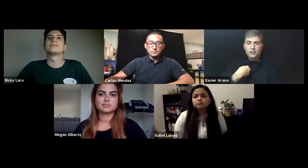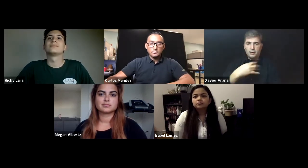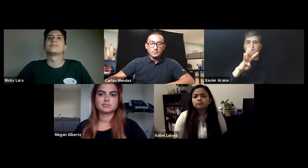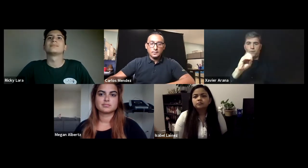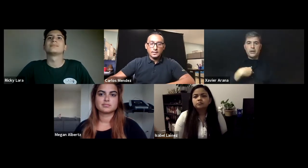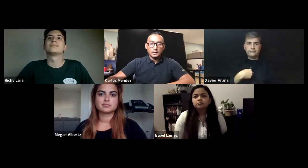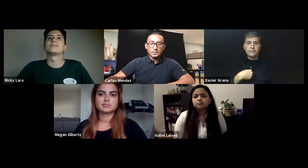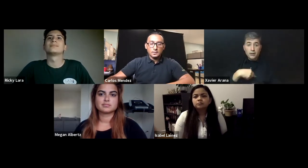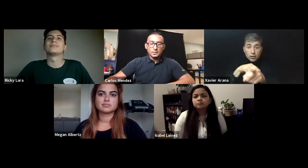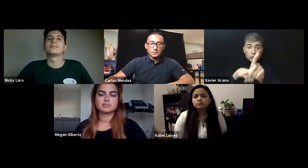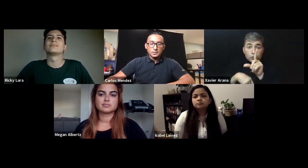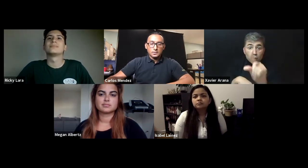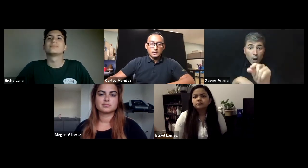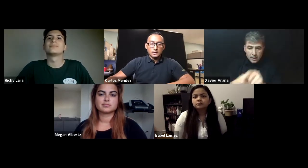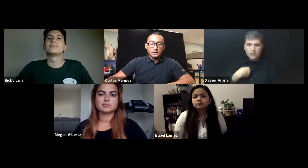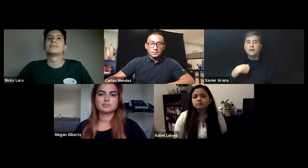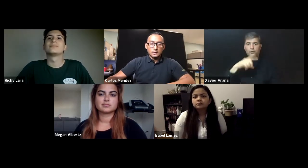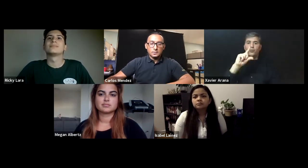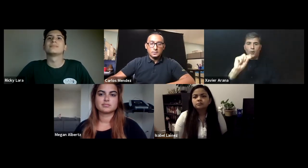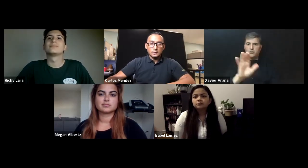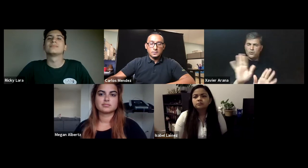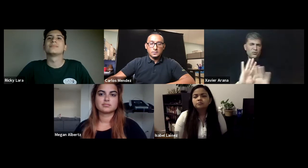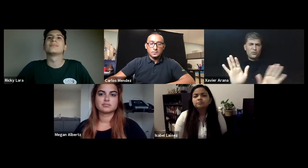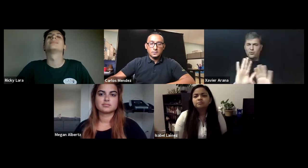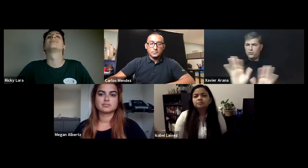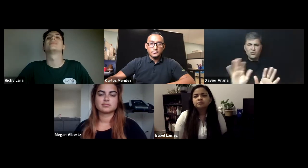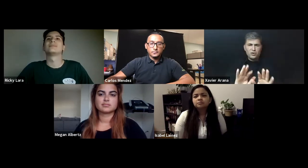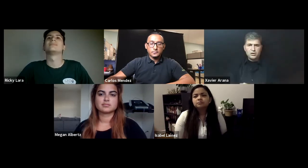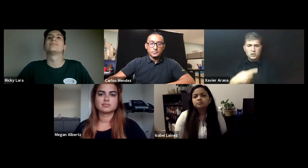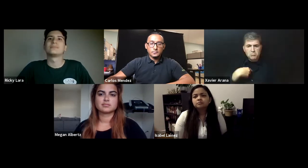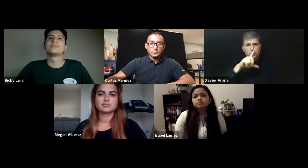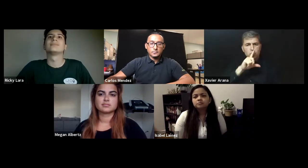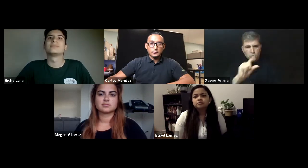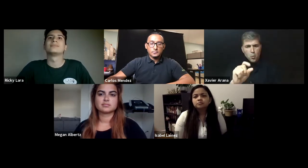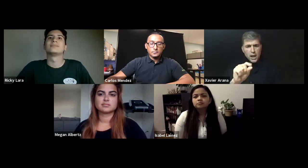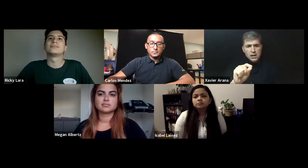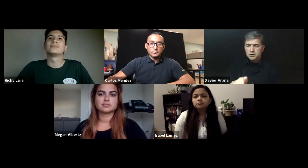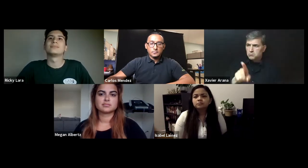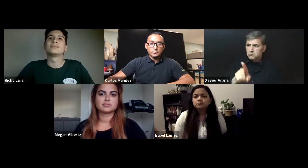are because, you know, I went out and met people.